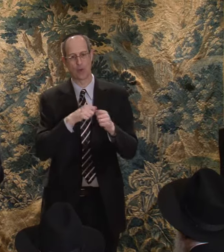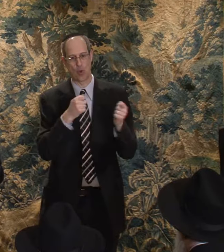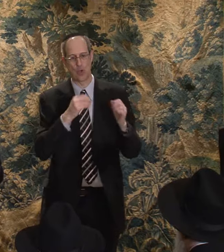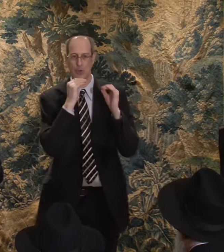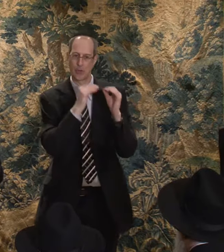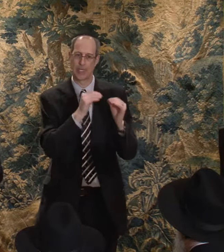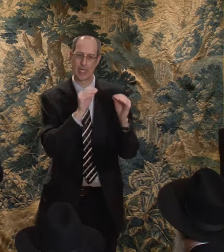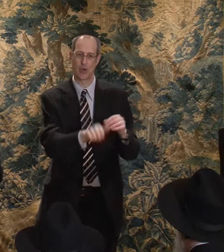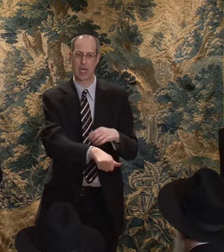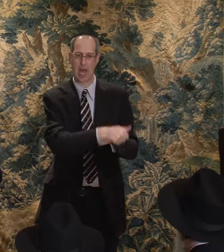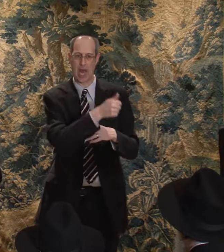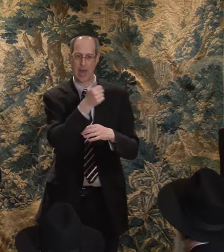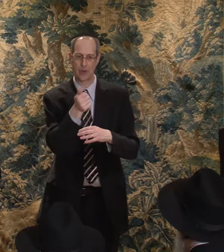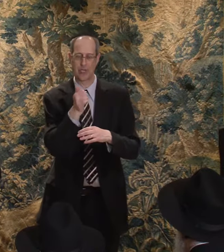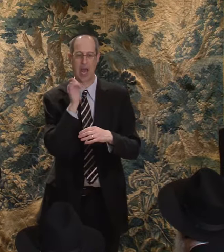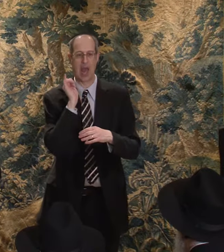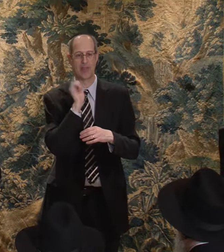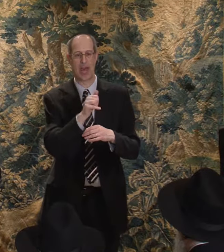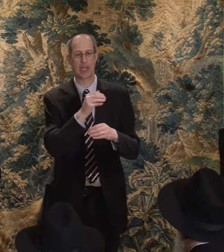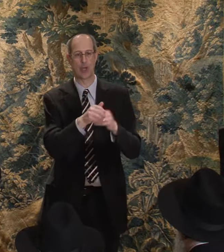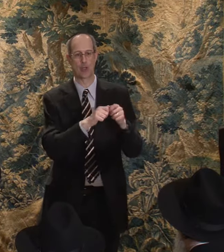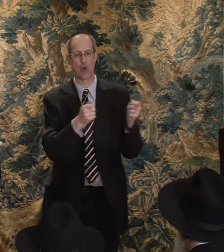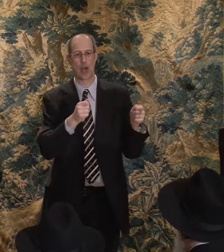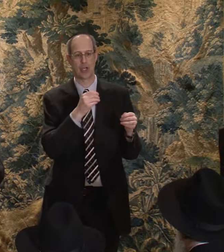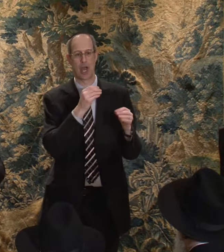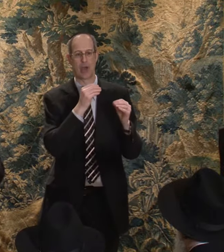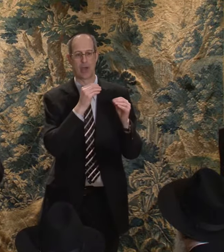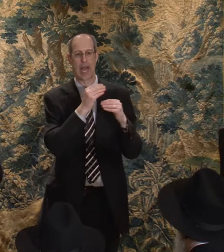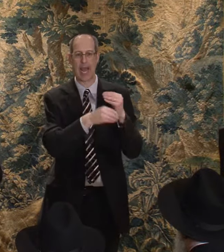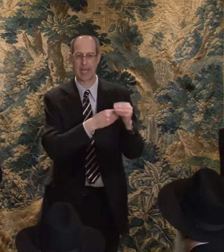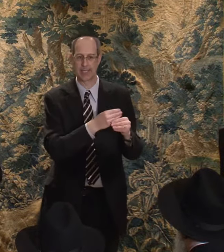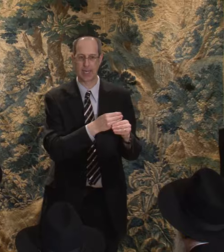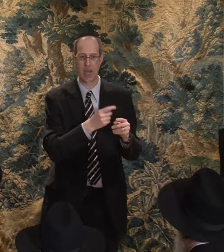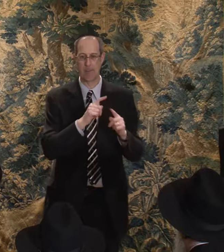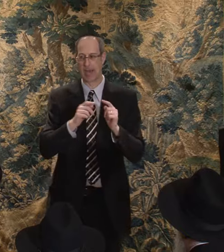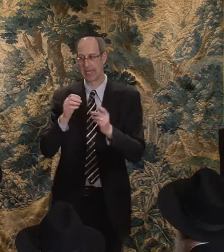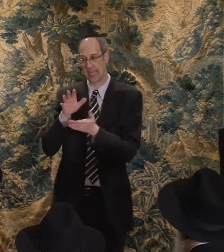others that sterasyl has said but if somebody learns and they don't teach